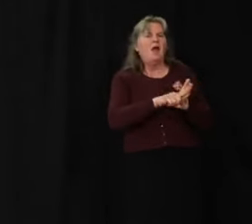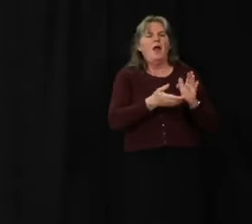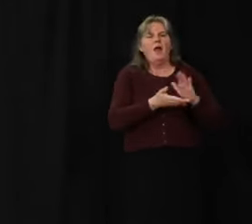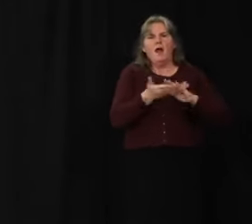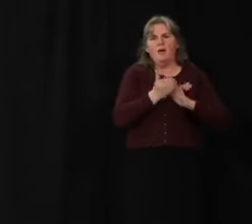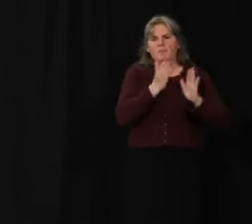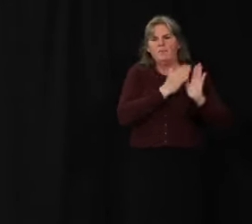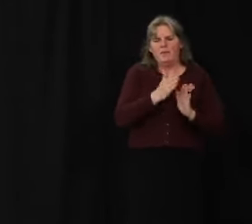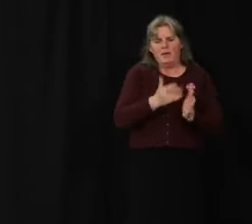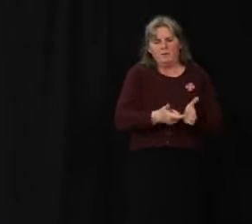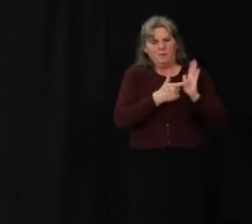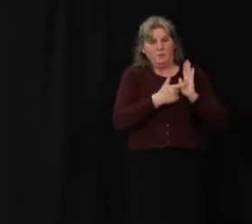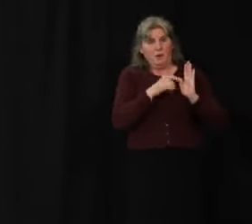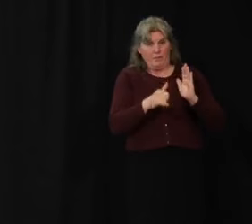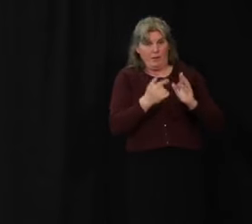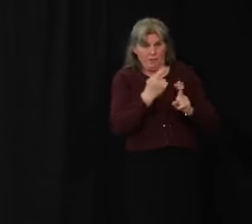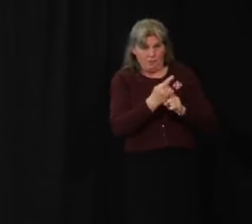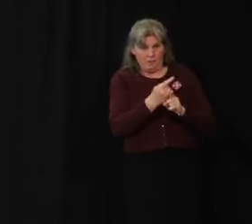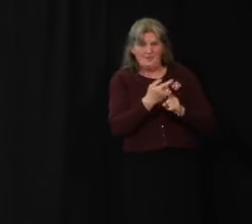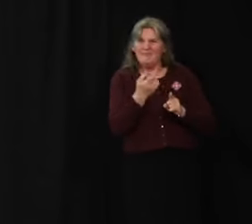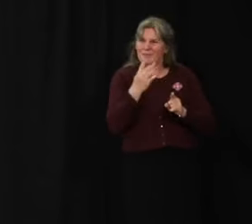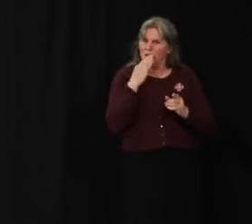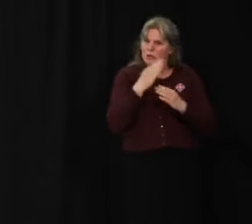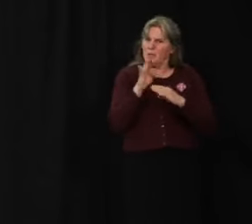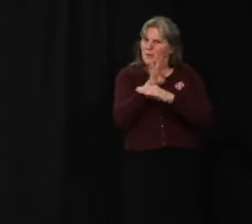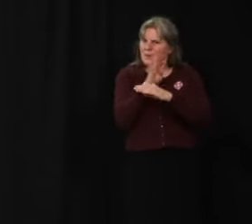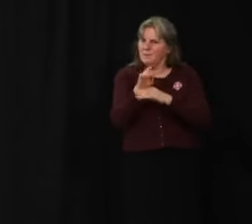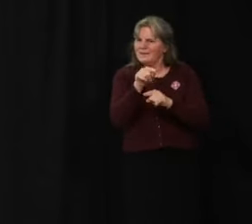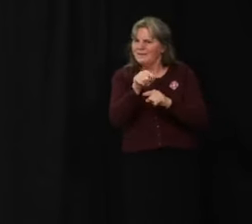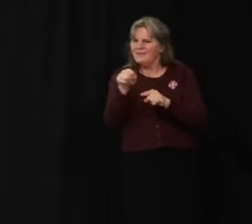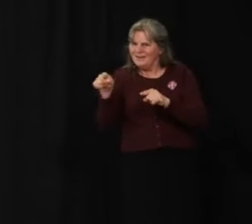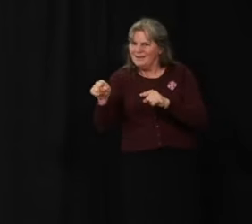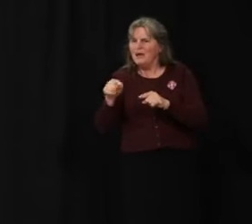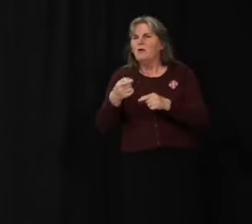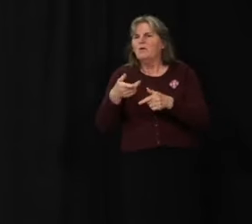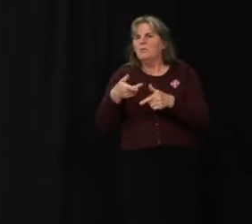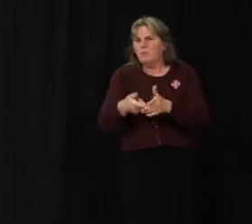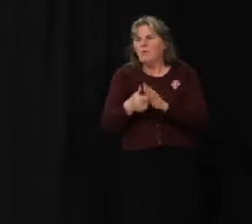You have just given folks a 52 page document with a whole bunch